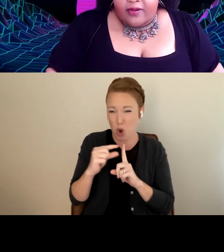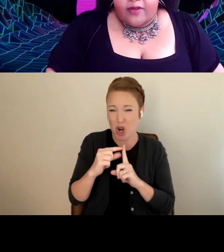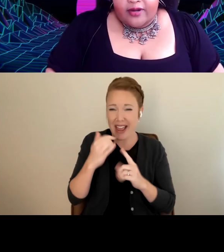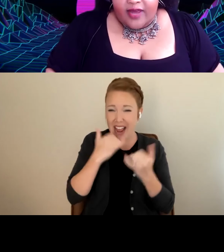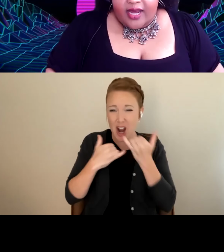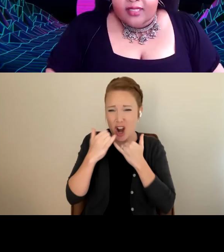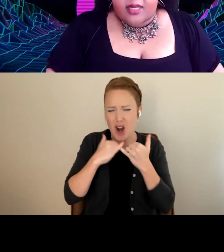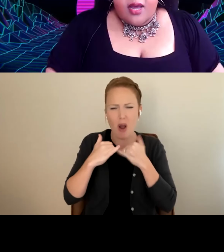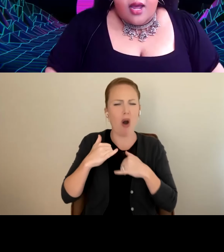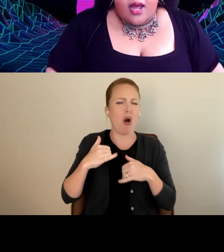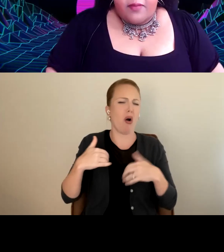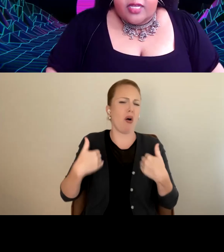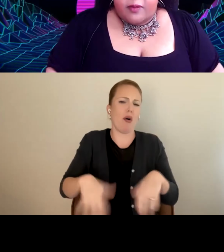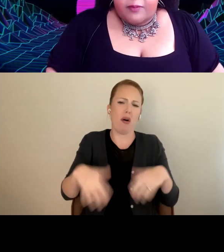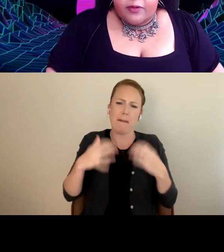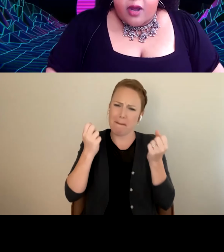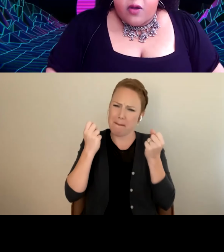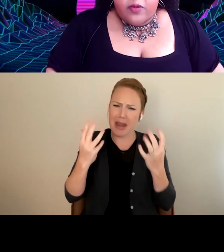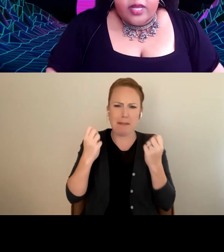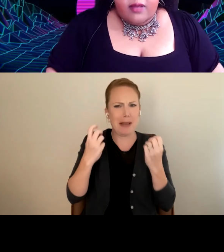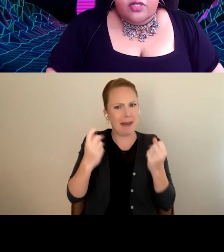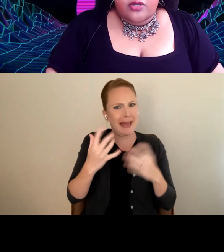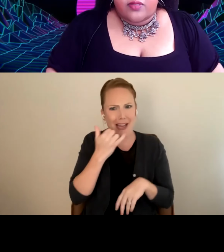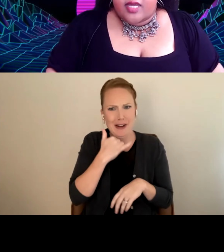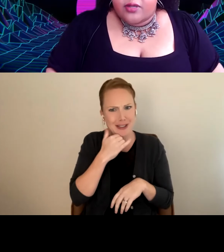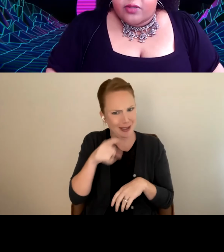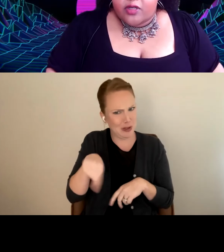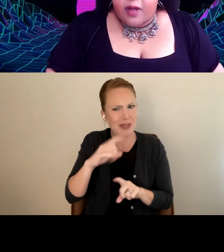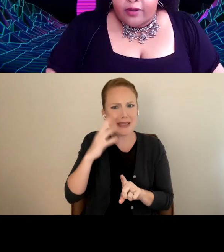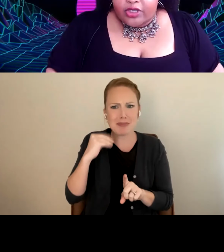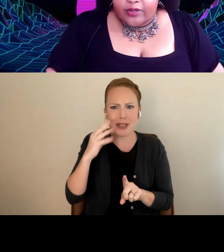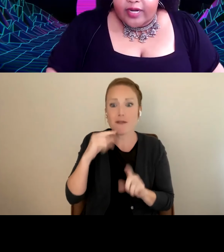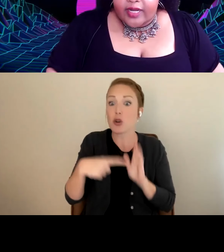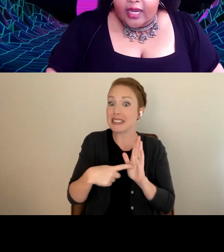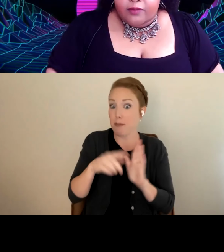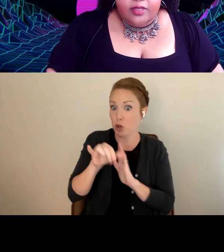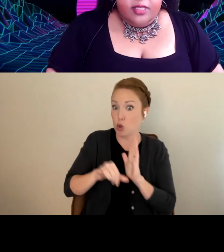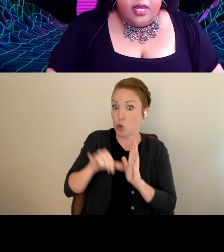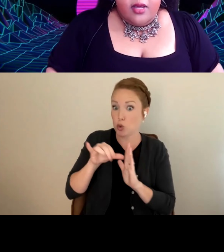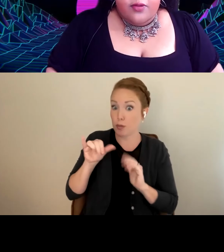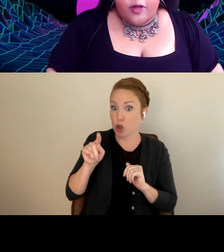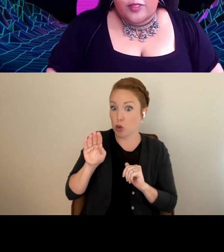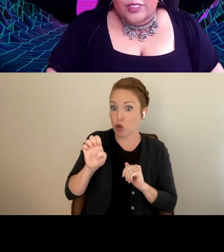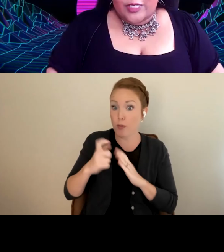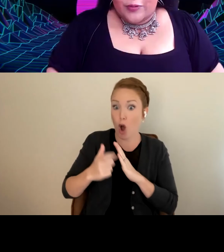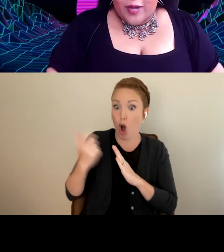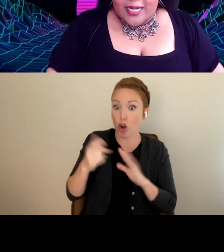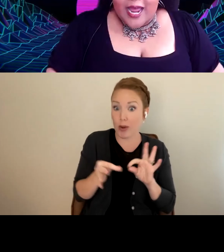very vast as people know when it comes to, say, YouTube auto generated captions. Those, right now,